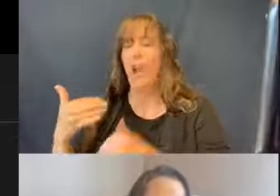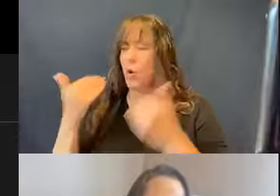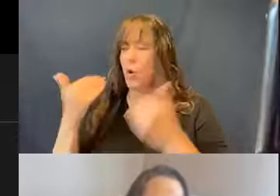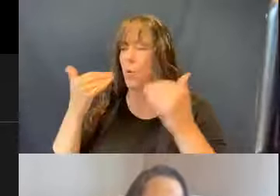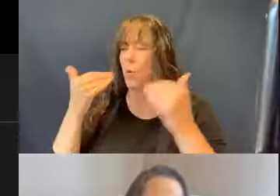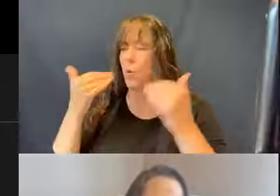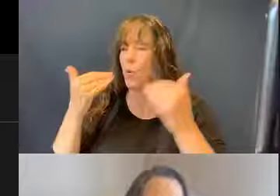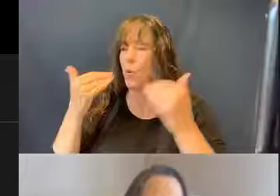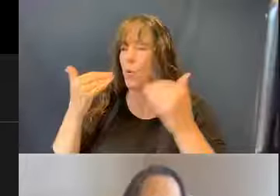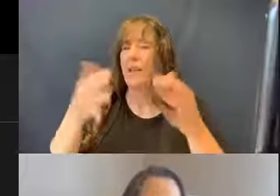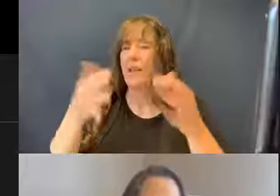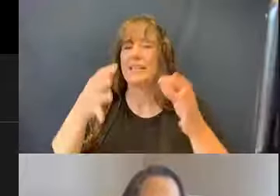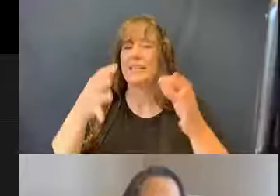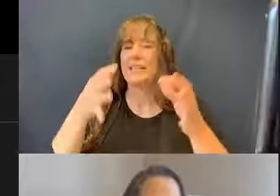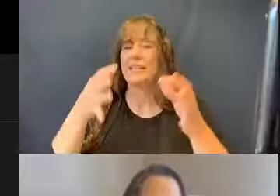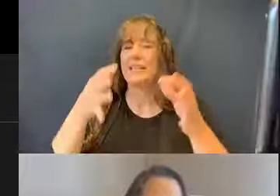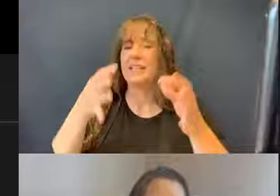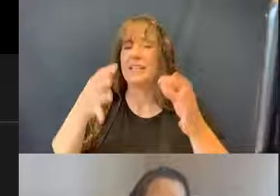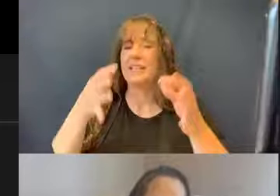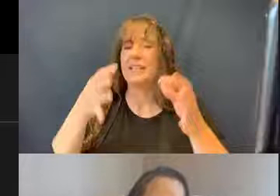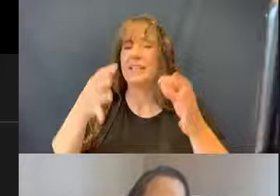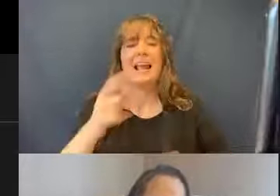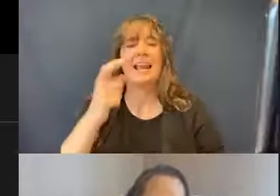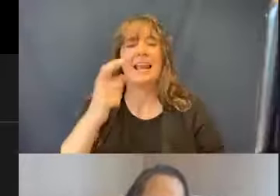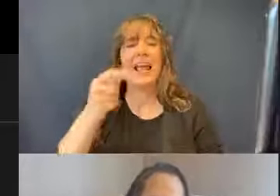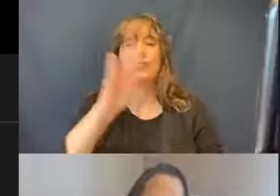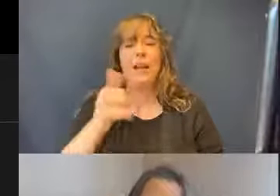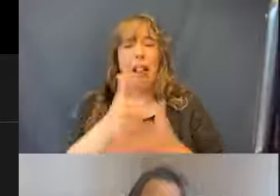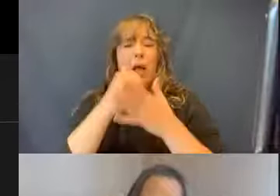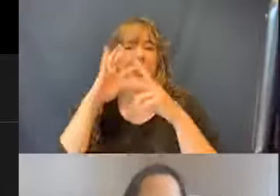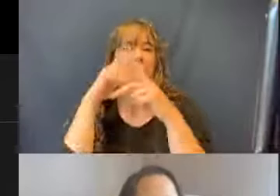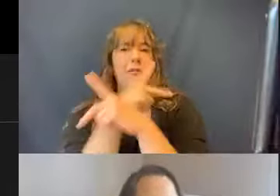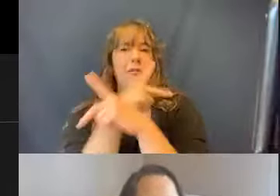eventually in both ears. And again, because of my hearing loss, I went through another